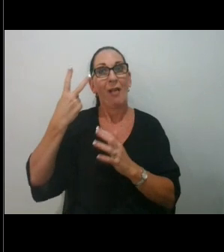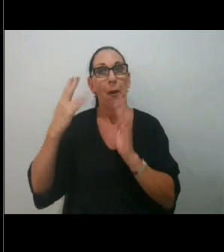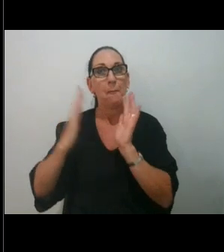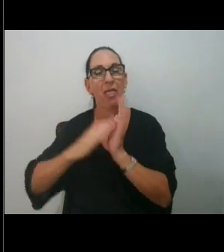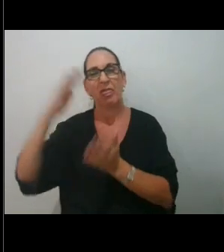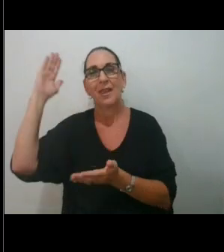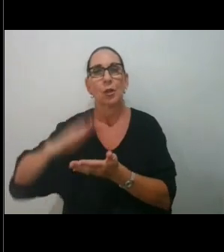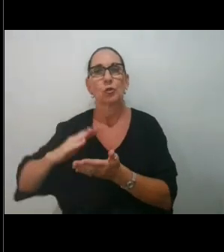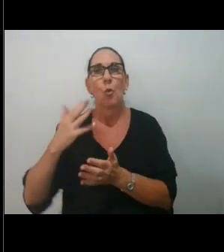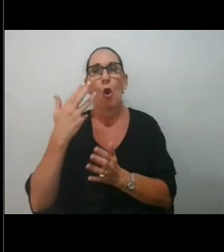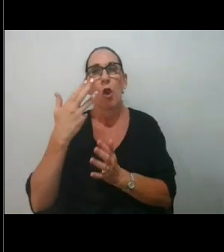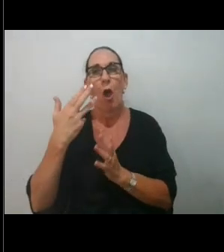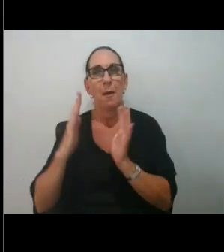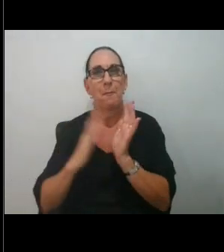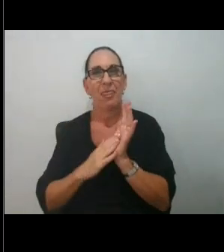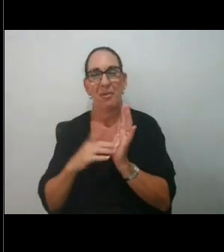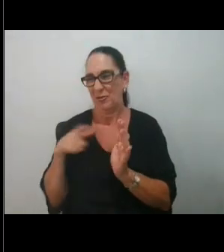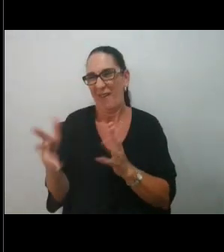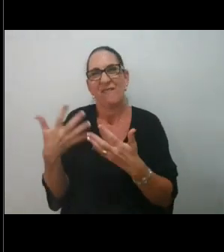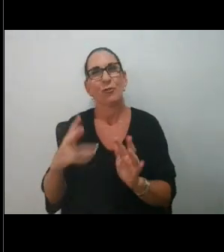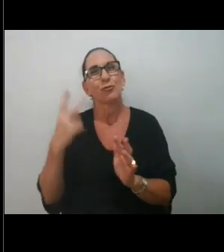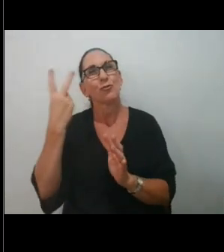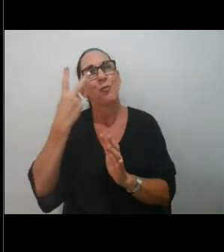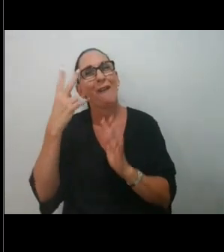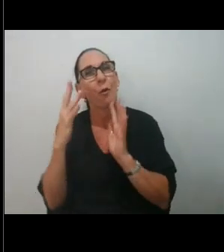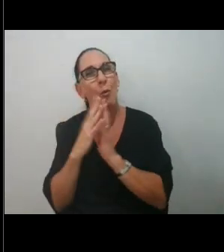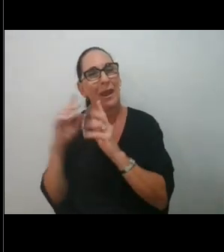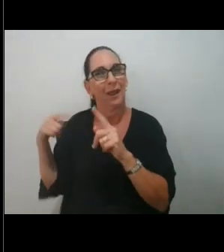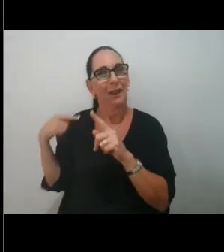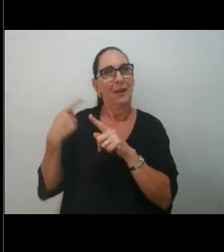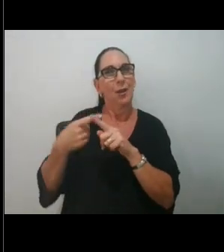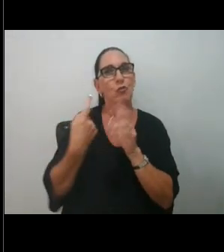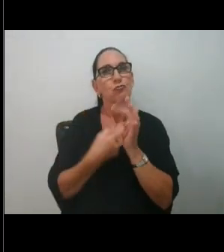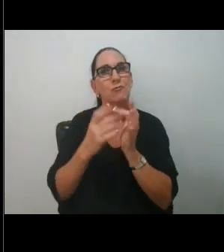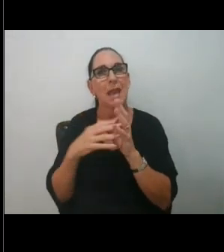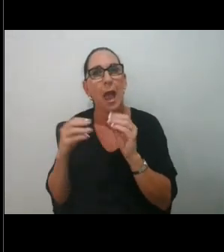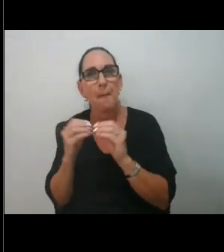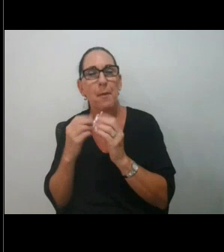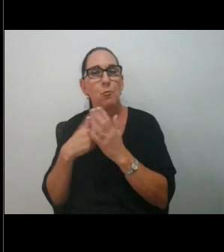weeks of a rehabilitation style program and so there's a reduction in in penalty that we that